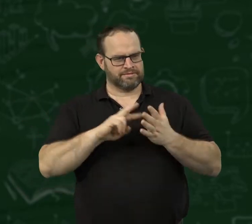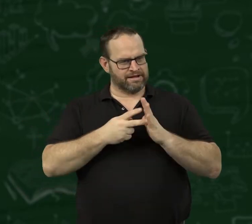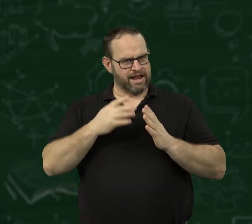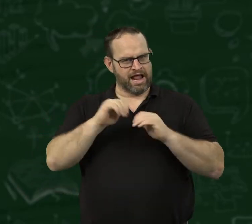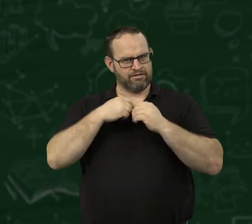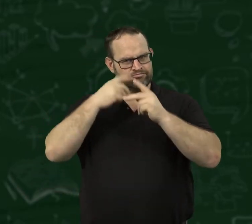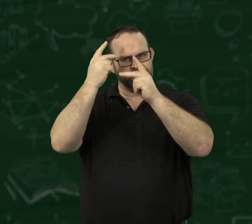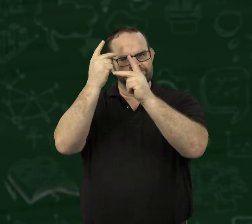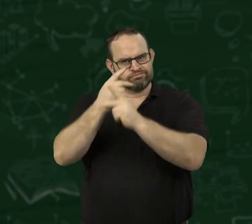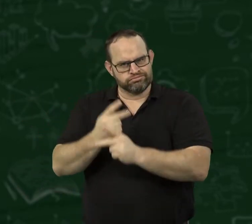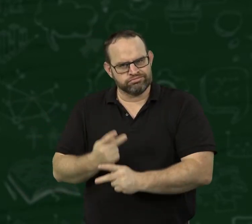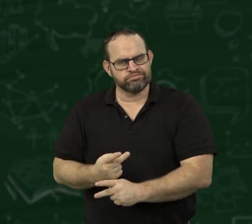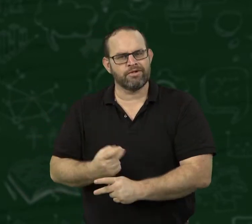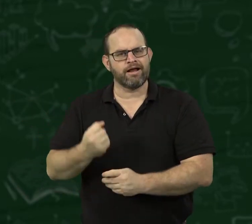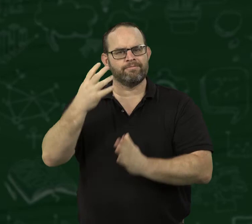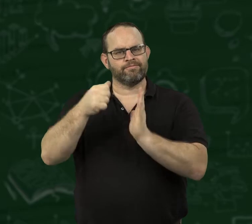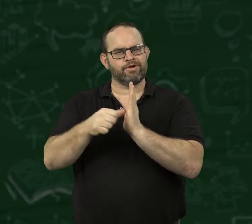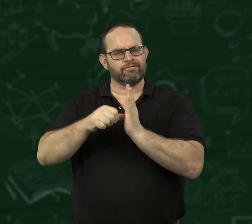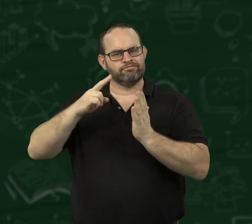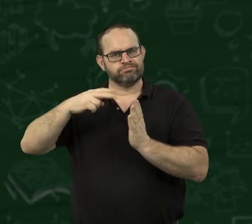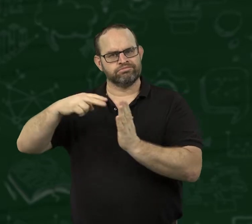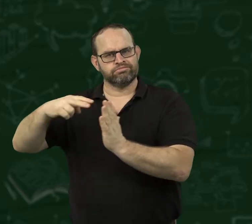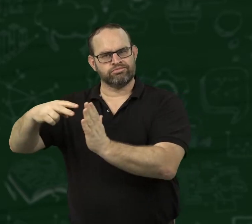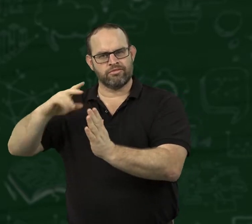How could you figure out how many pages you have read in total.